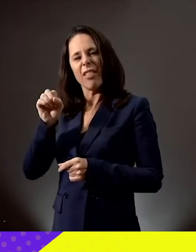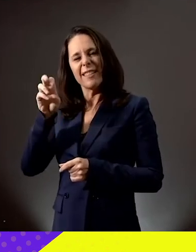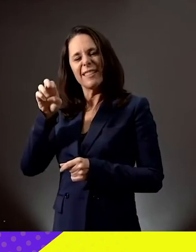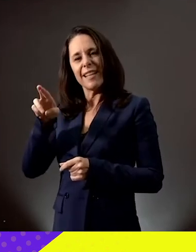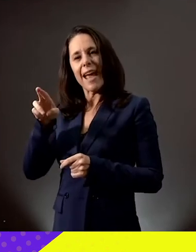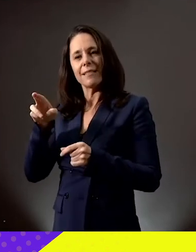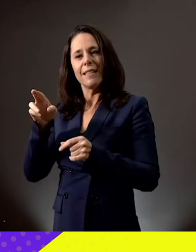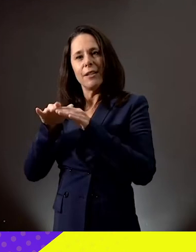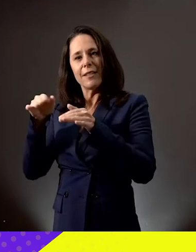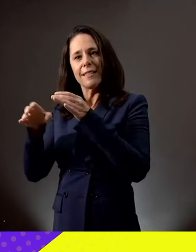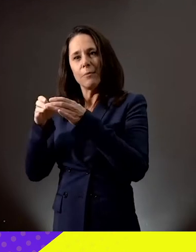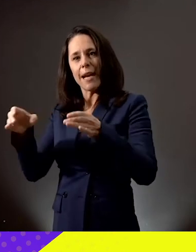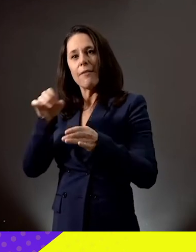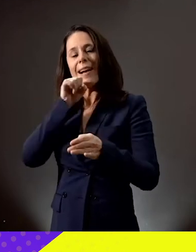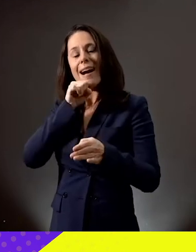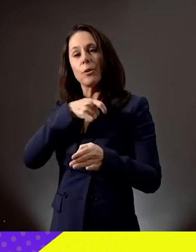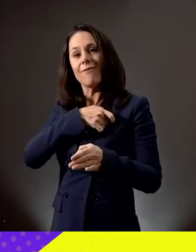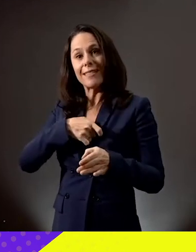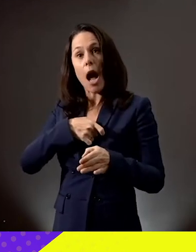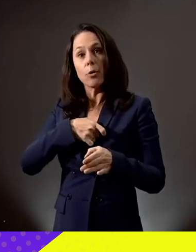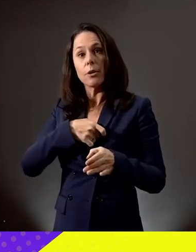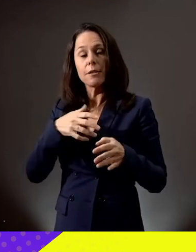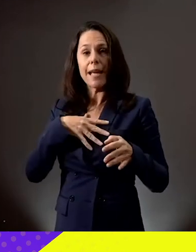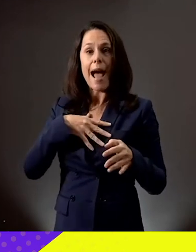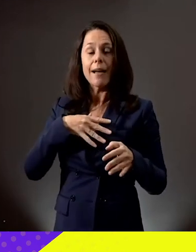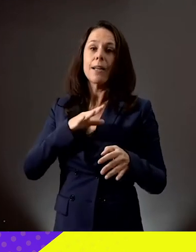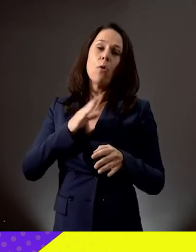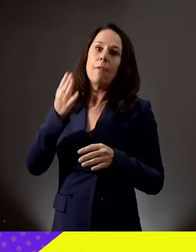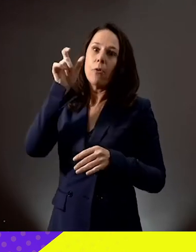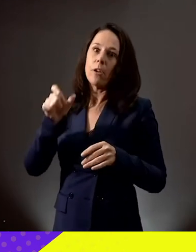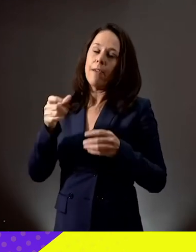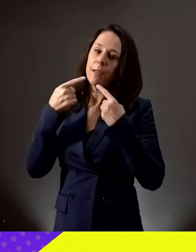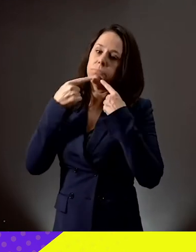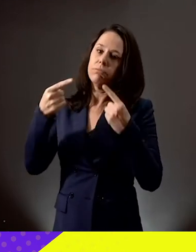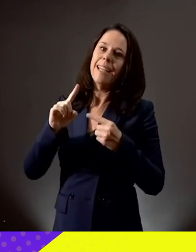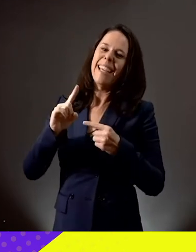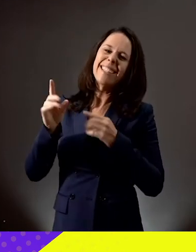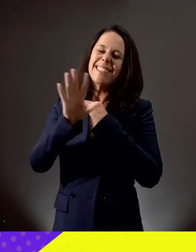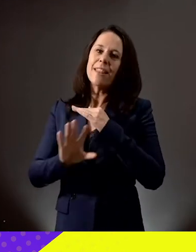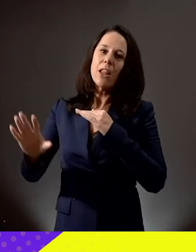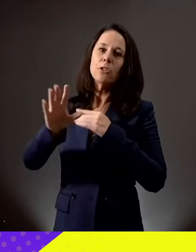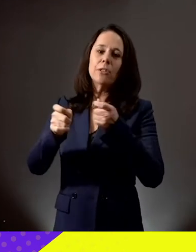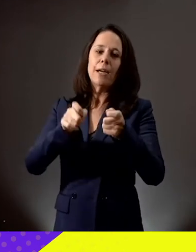Also, since last week he's our first anti- discrimination and -racism coordinator.